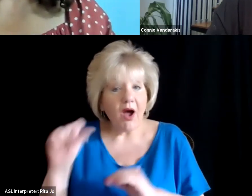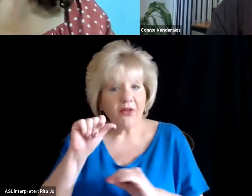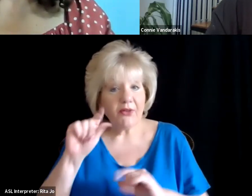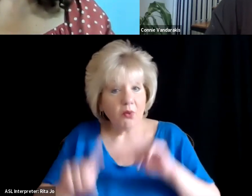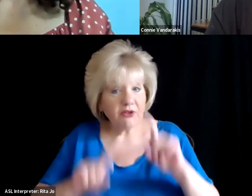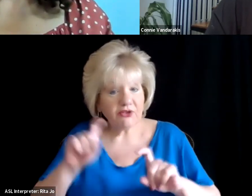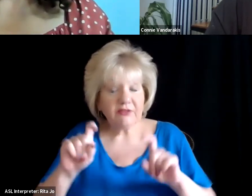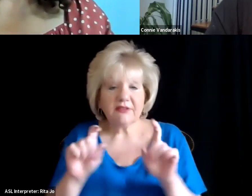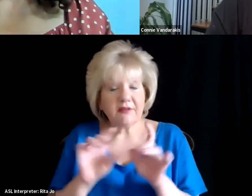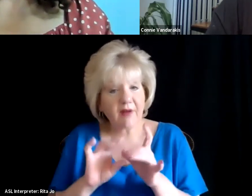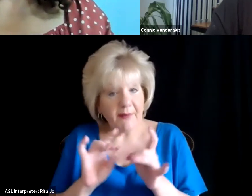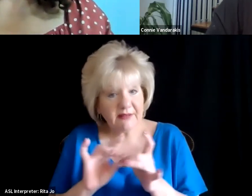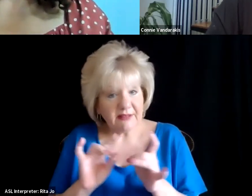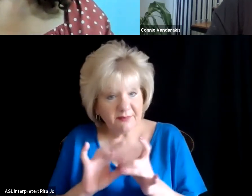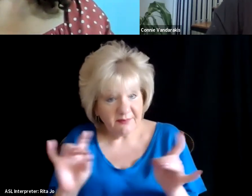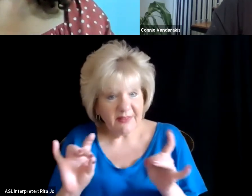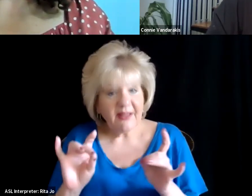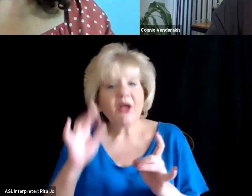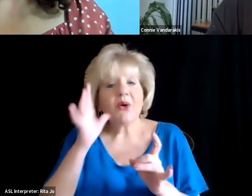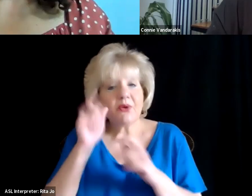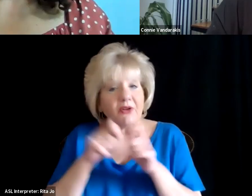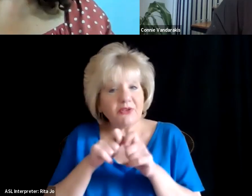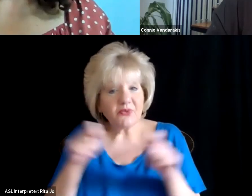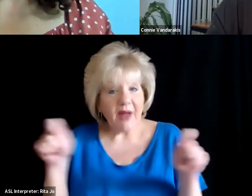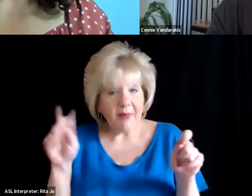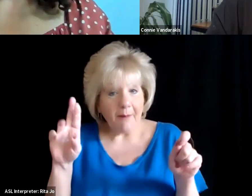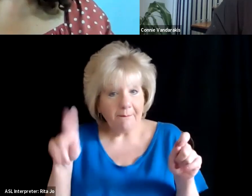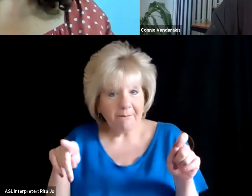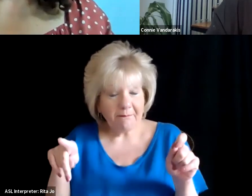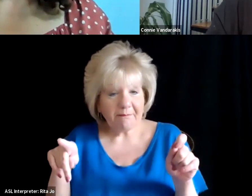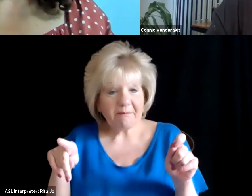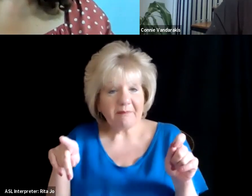or comments, I think we will wrap this session up, Stacy, you